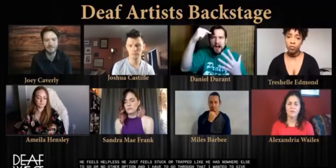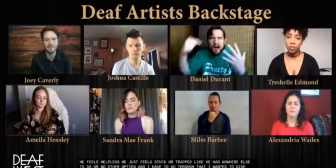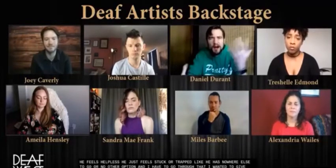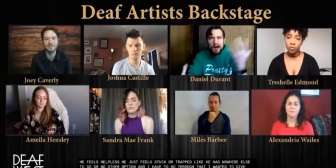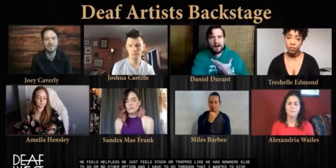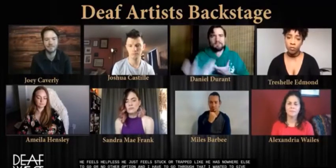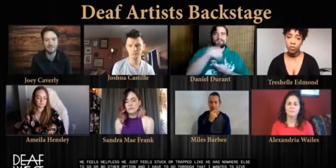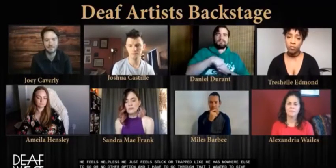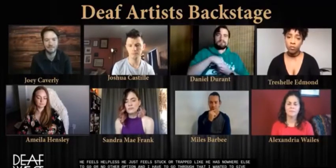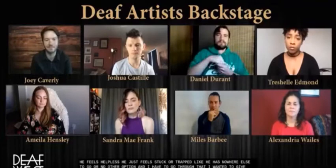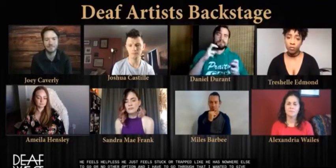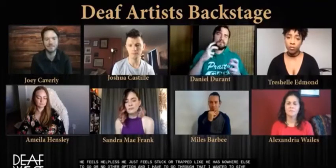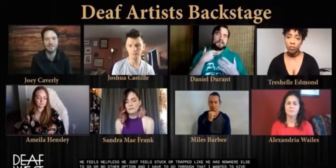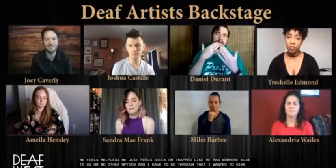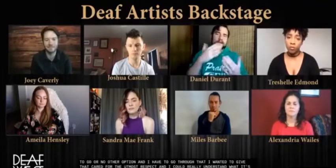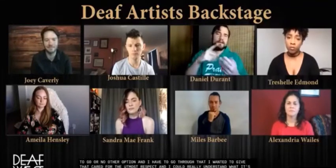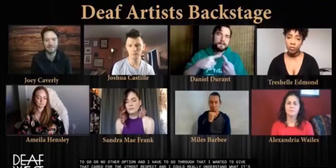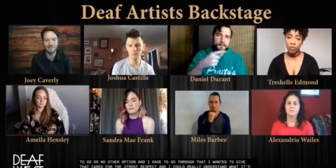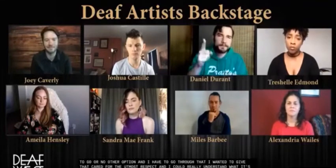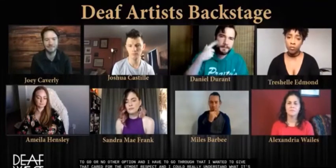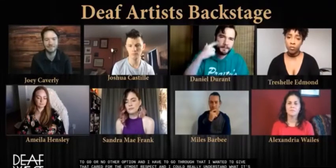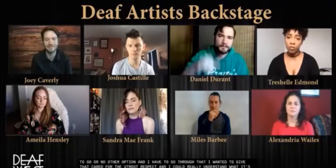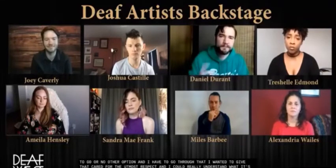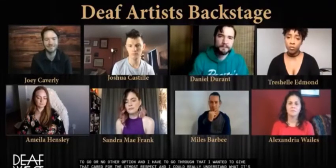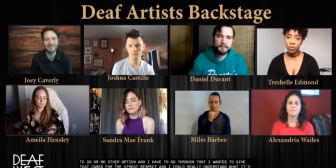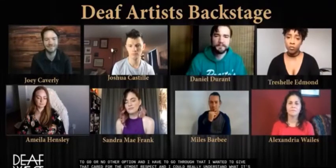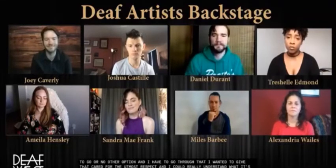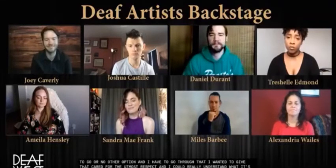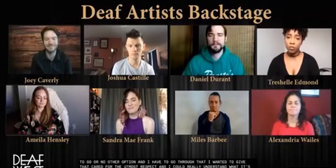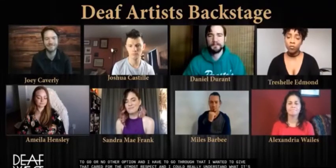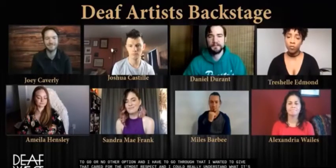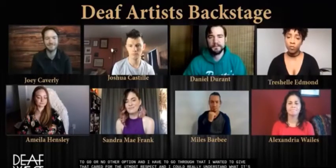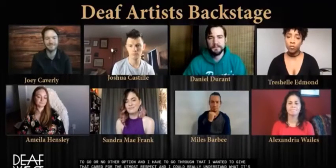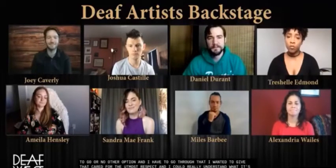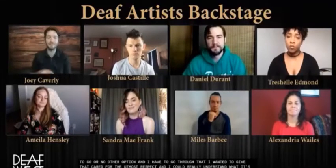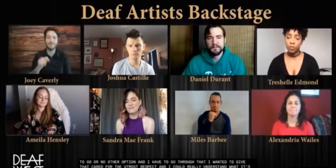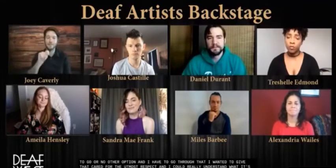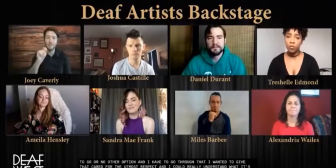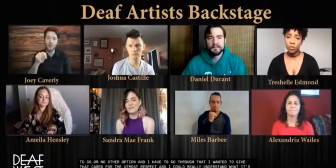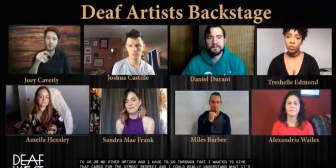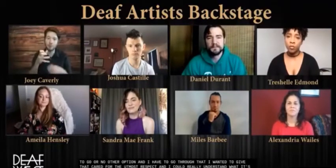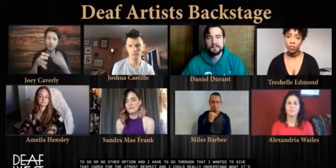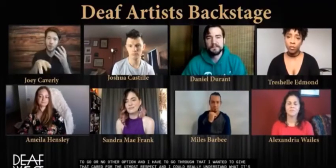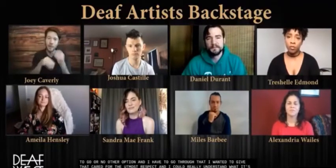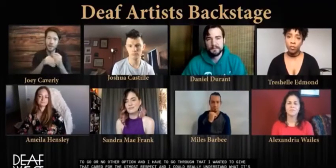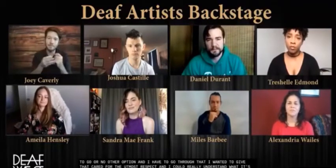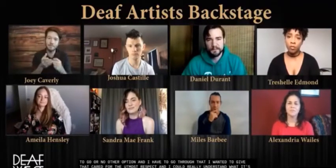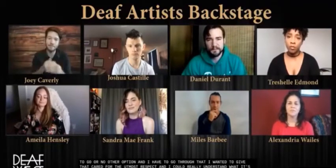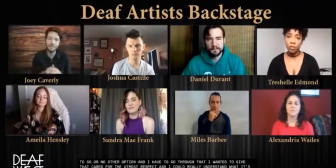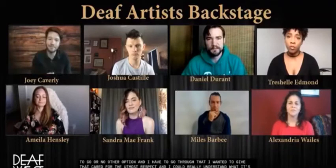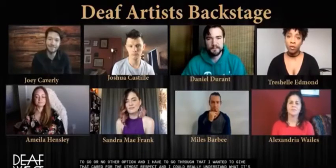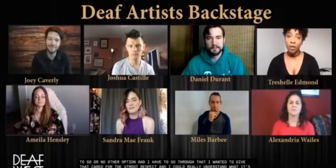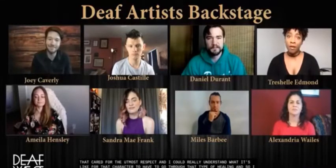What people thought processes are during that time. And so, I'm very thankful for people opening up an offering me that.